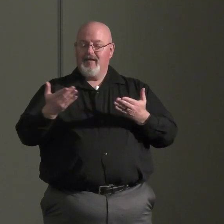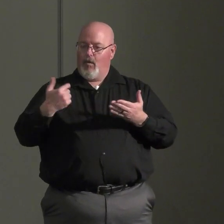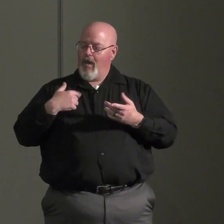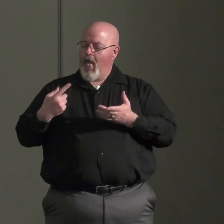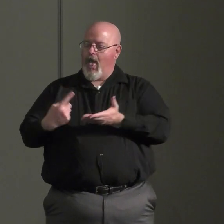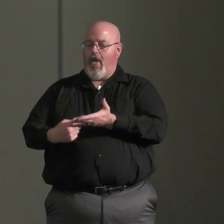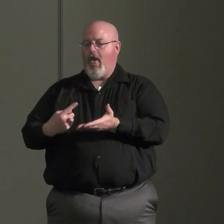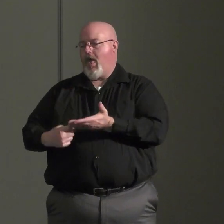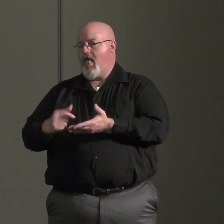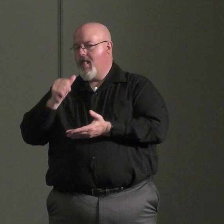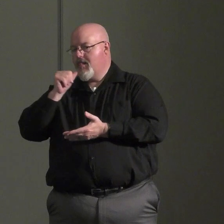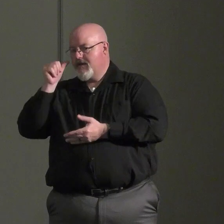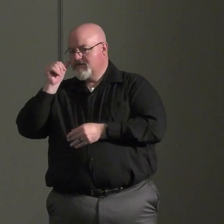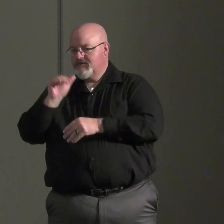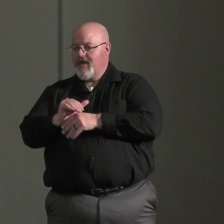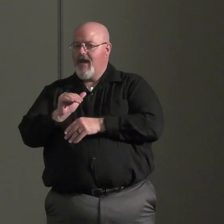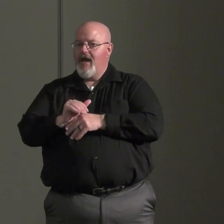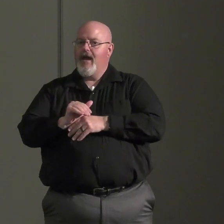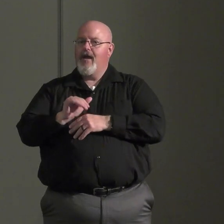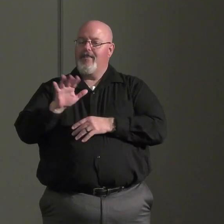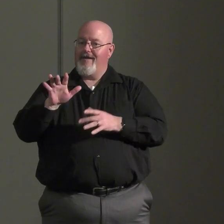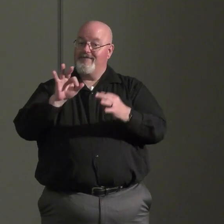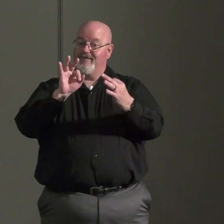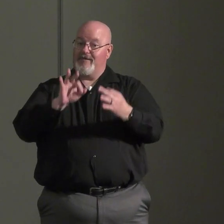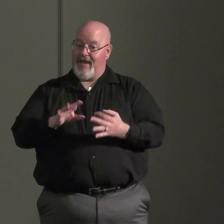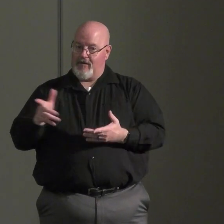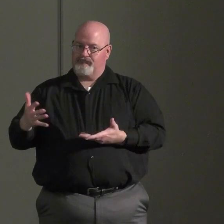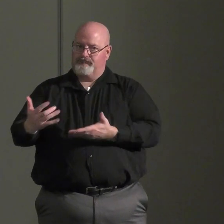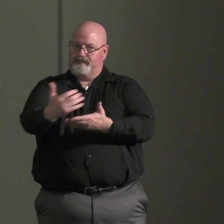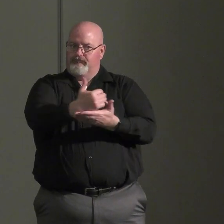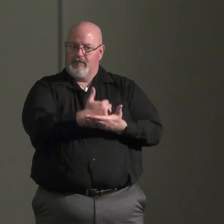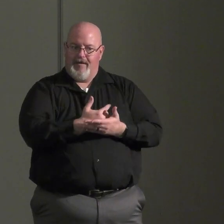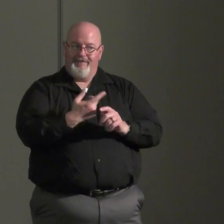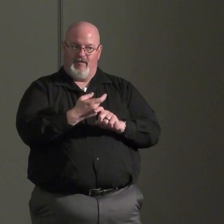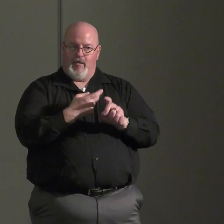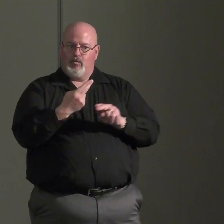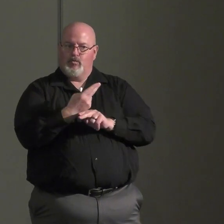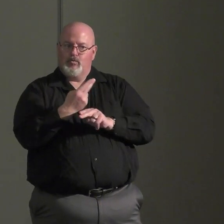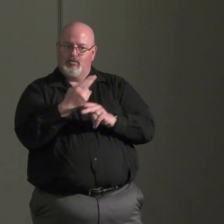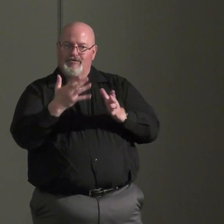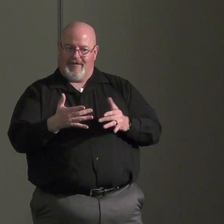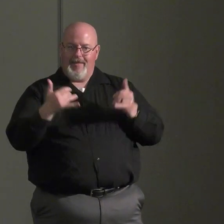about last night the feedback of from the users of the playground